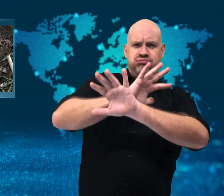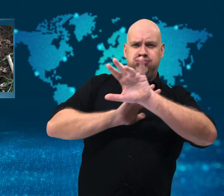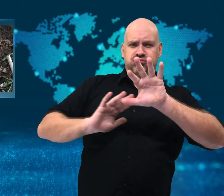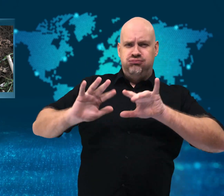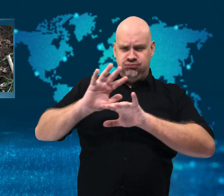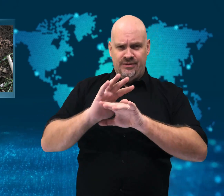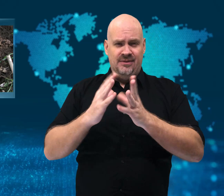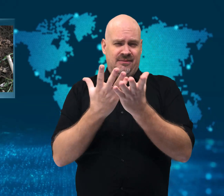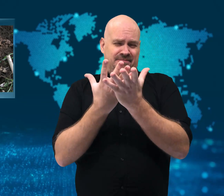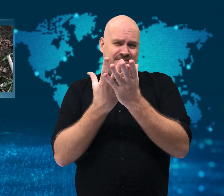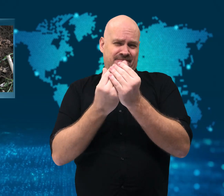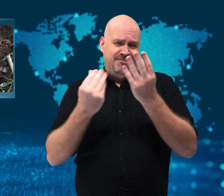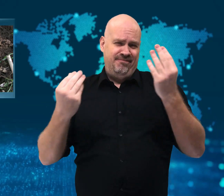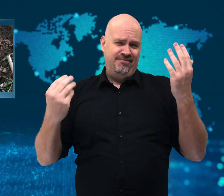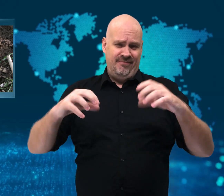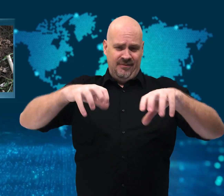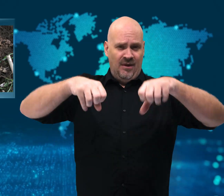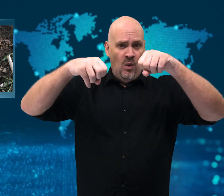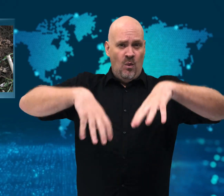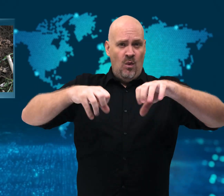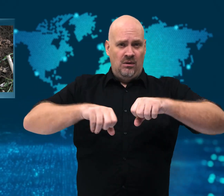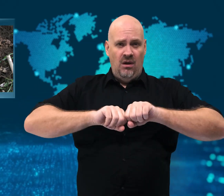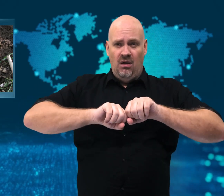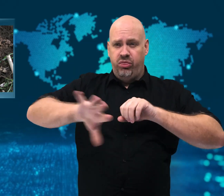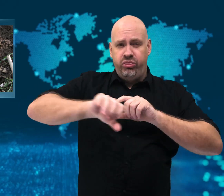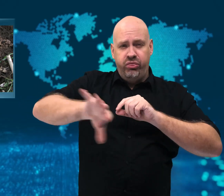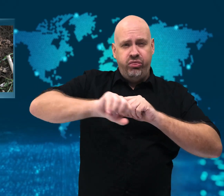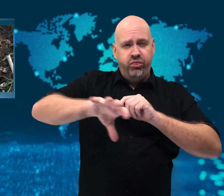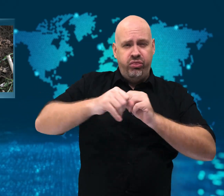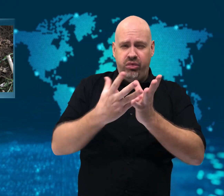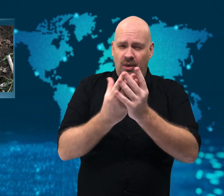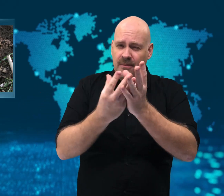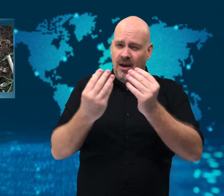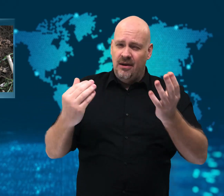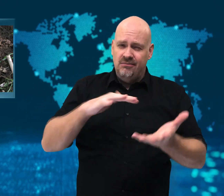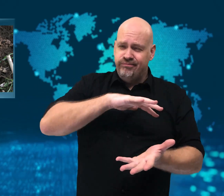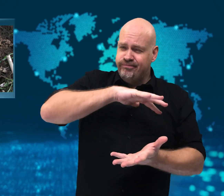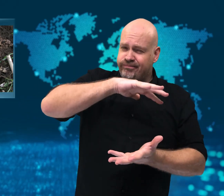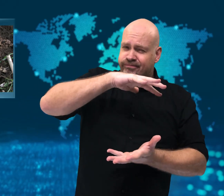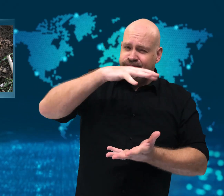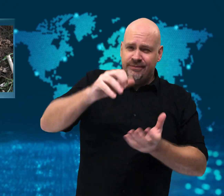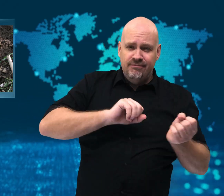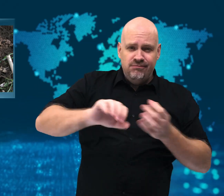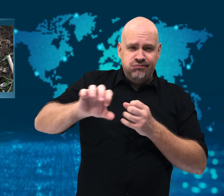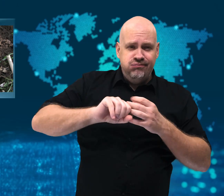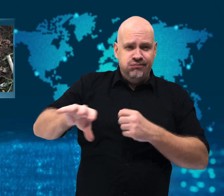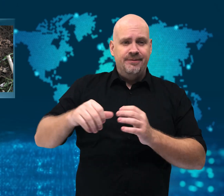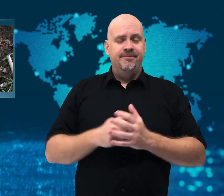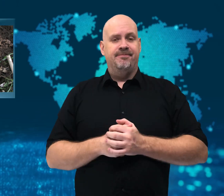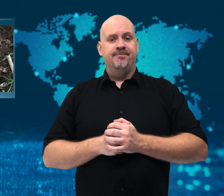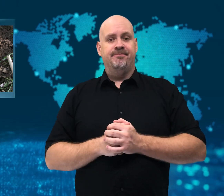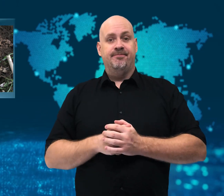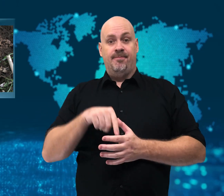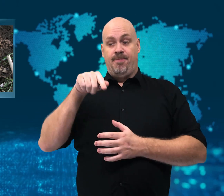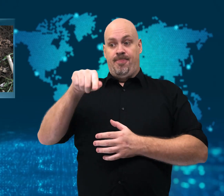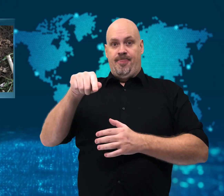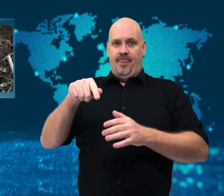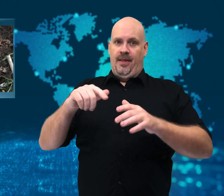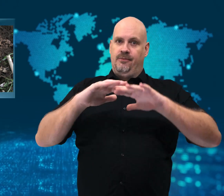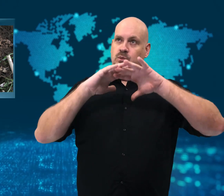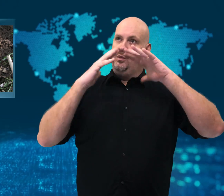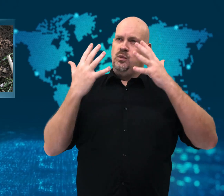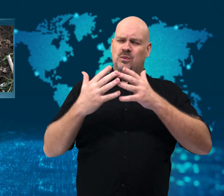The city houses the world’s largest and most advanced